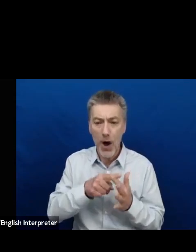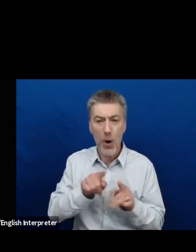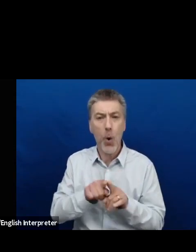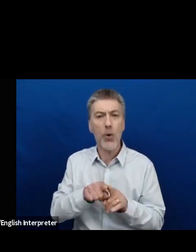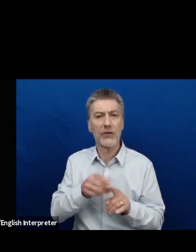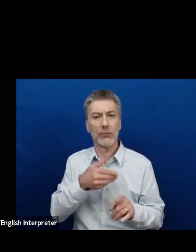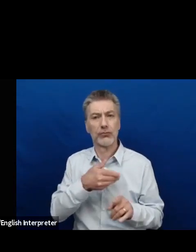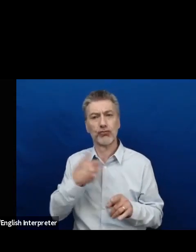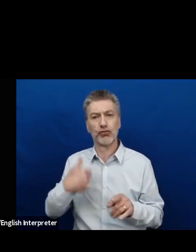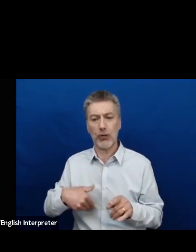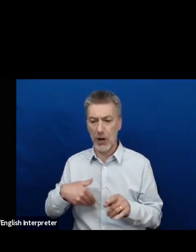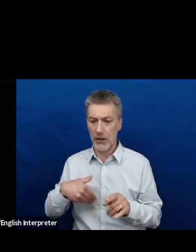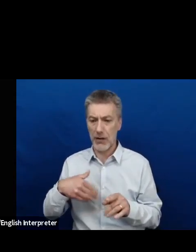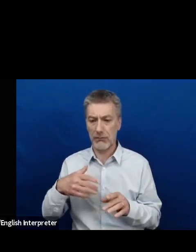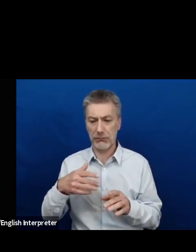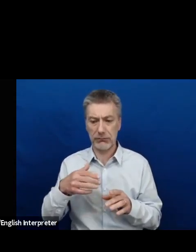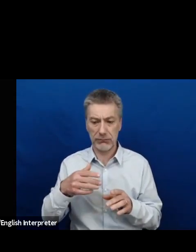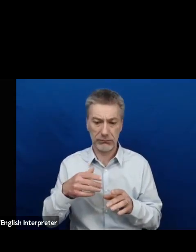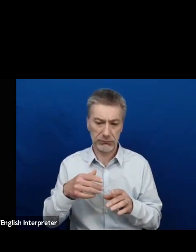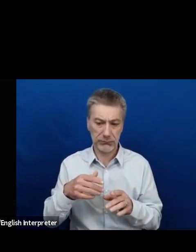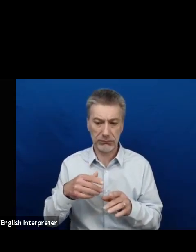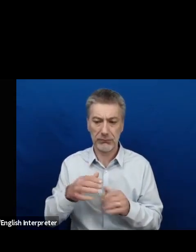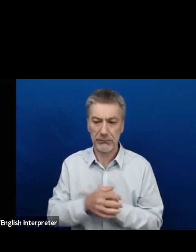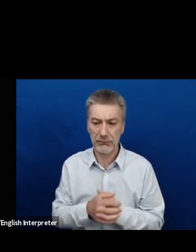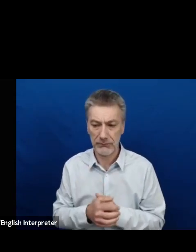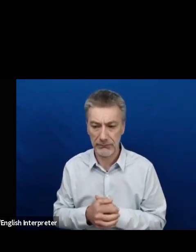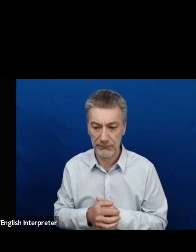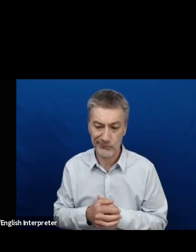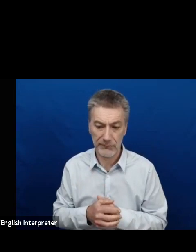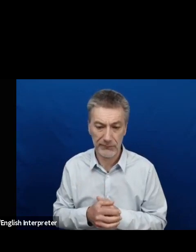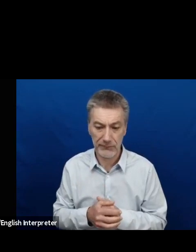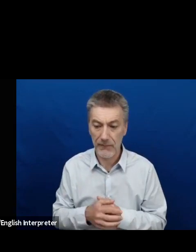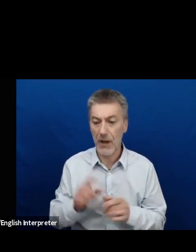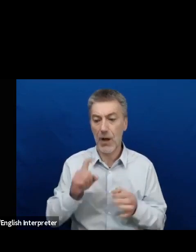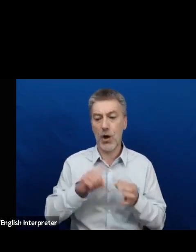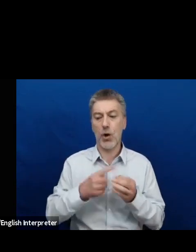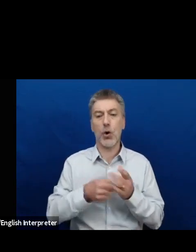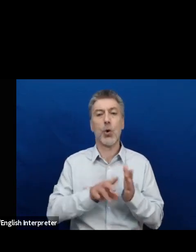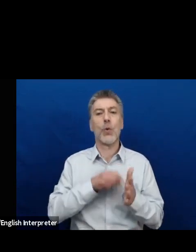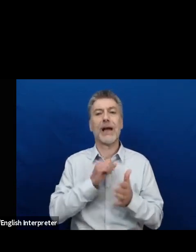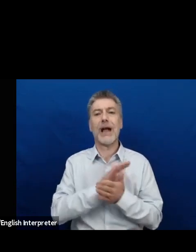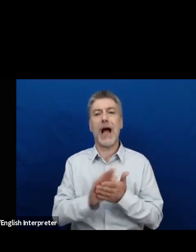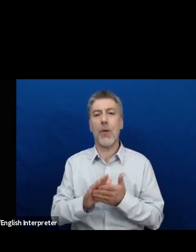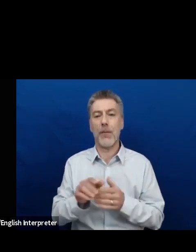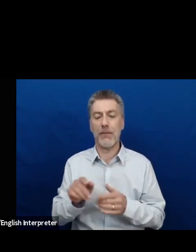in to Togo land, in South-West Africa the hara nana people were